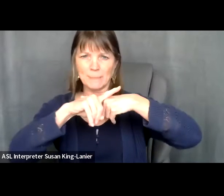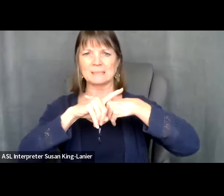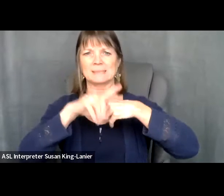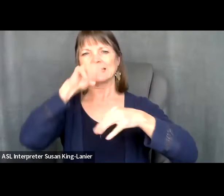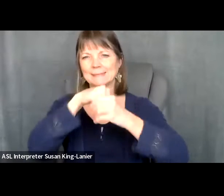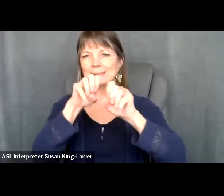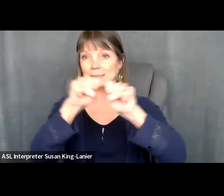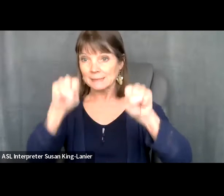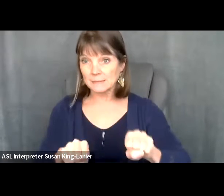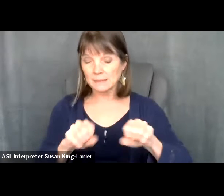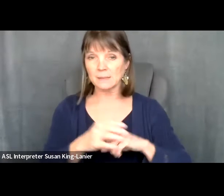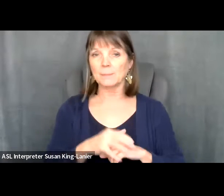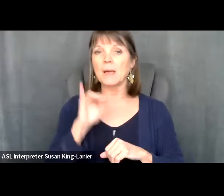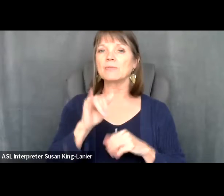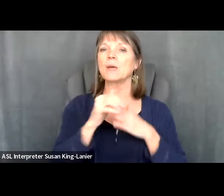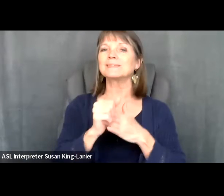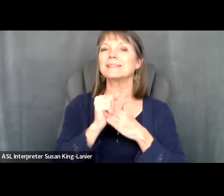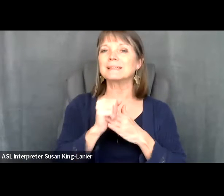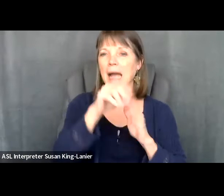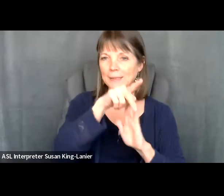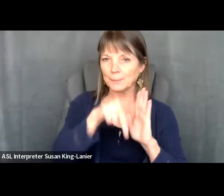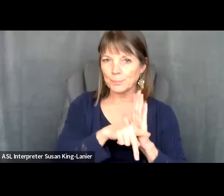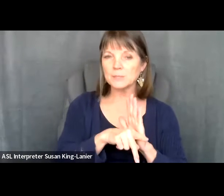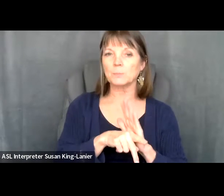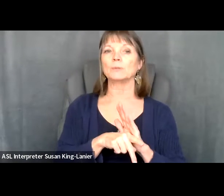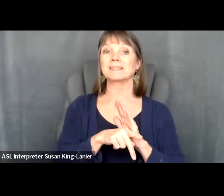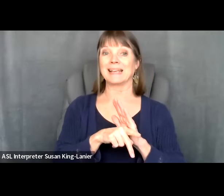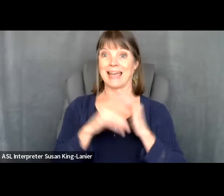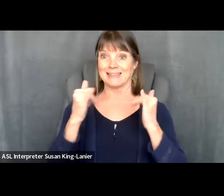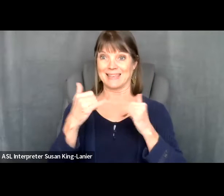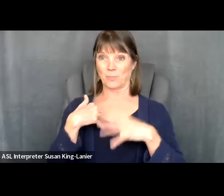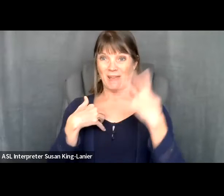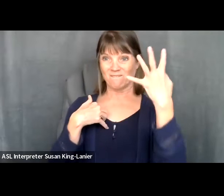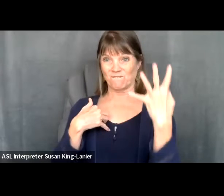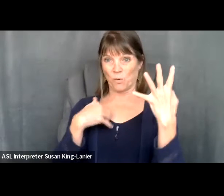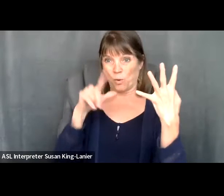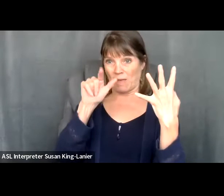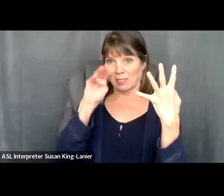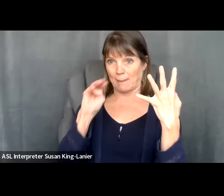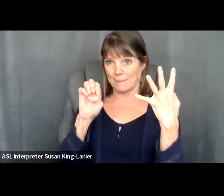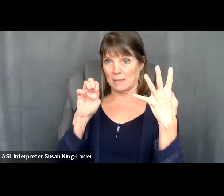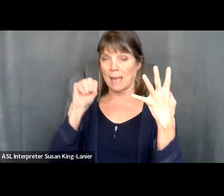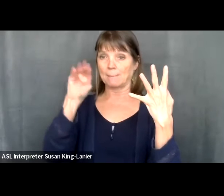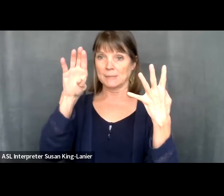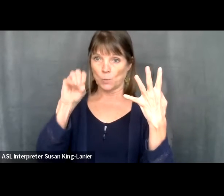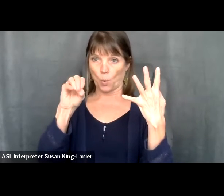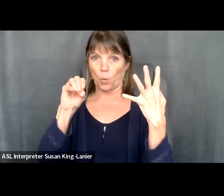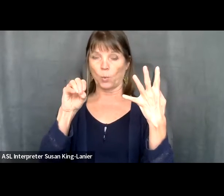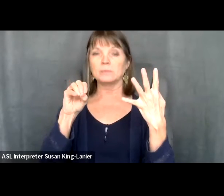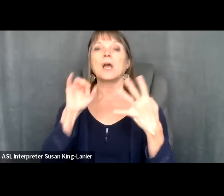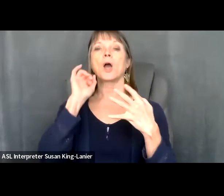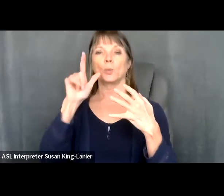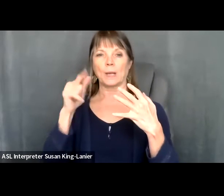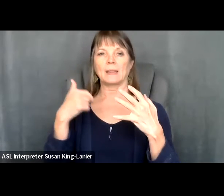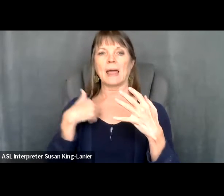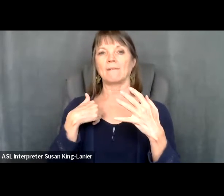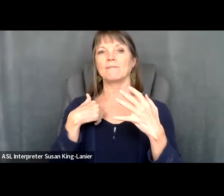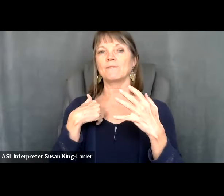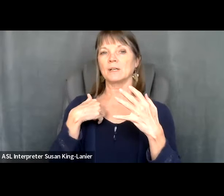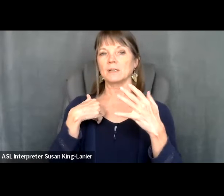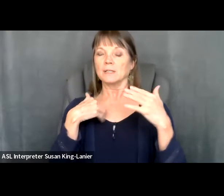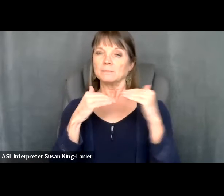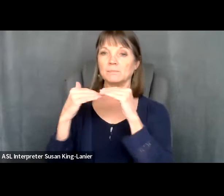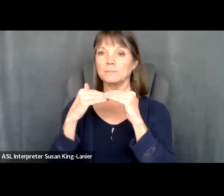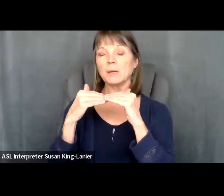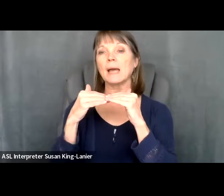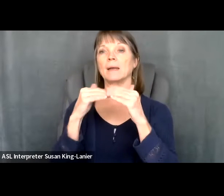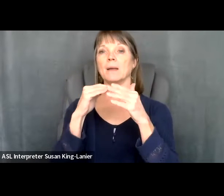Kelly Crosbie: So those were the guiding principles we are down to for L. Me, Mcos. We will have via Partners Alliance and Trillium